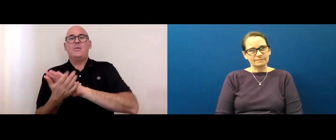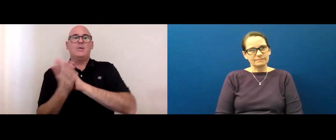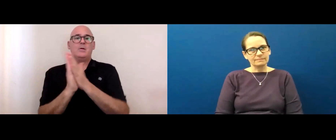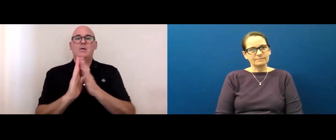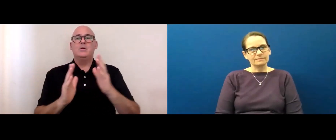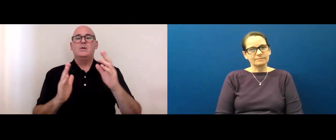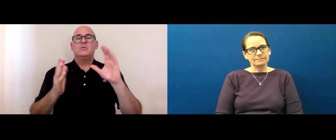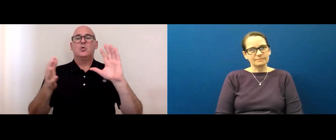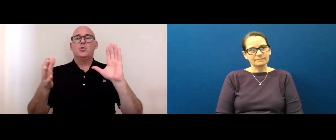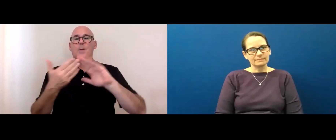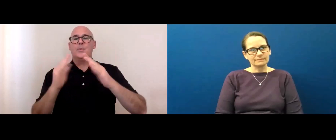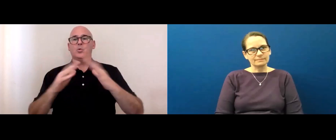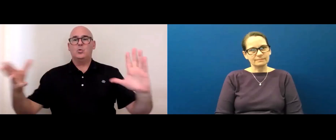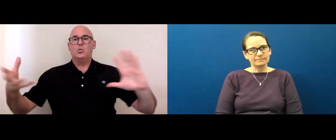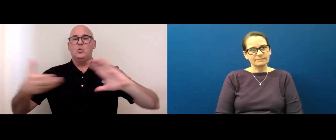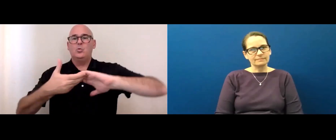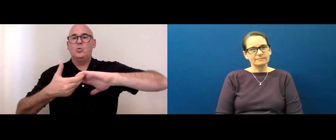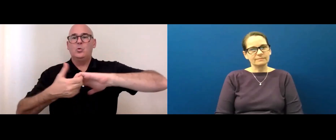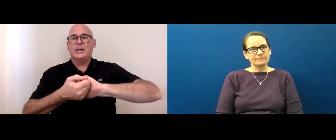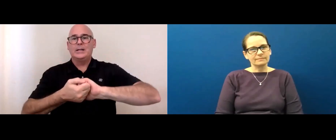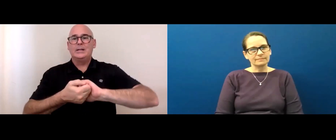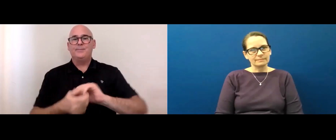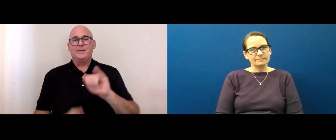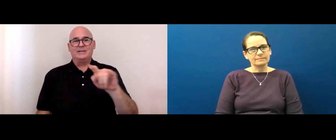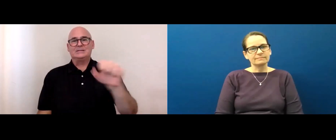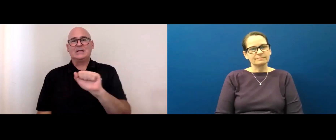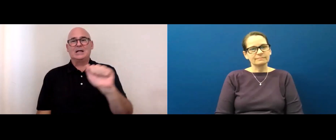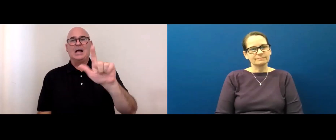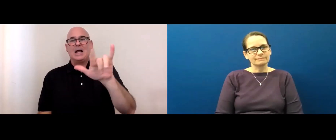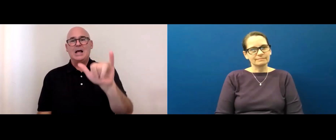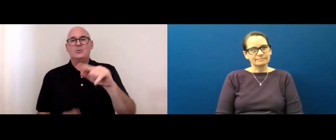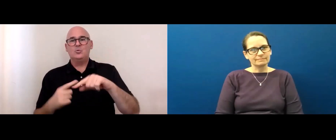provide that information and bring them together with the community